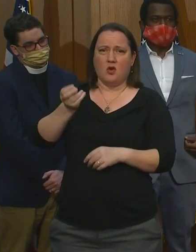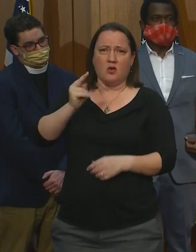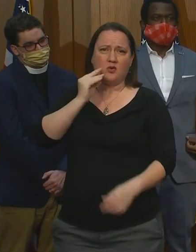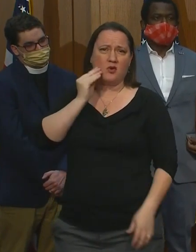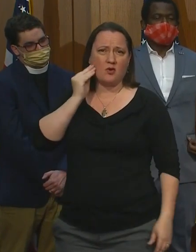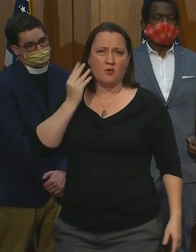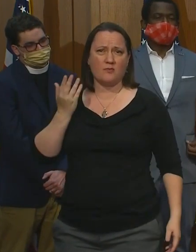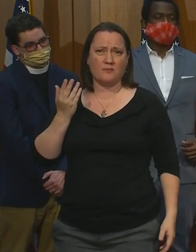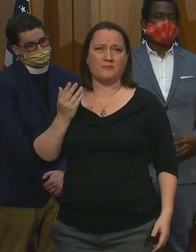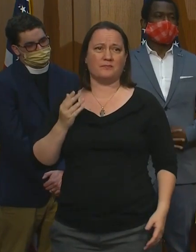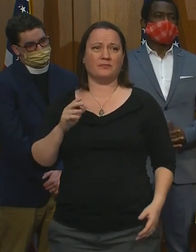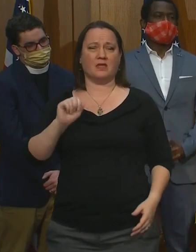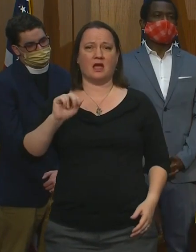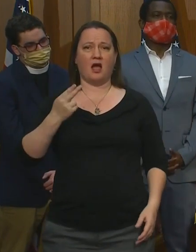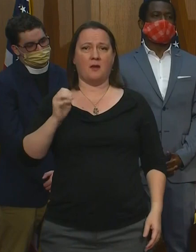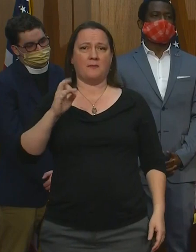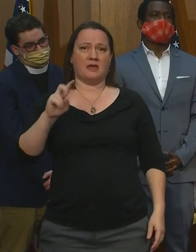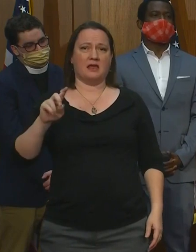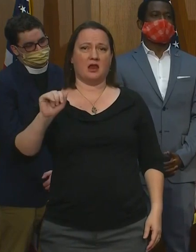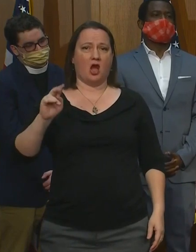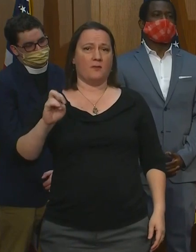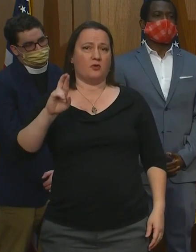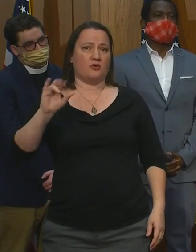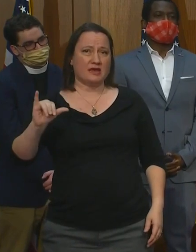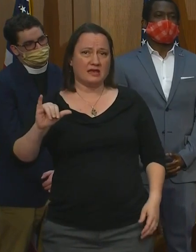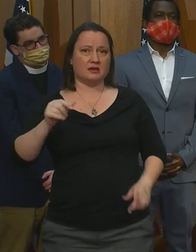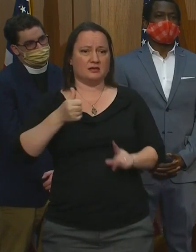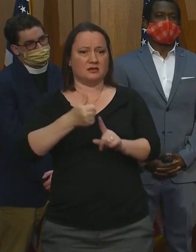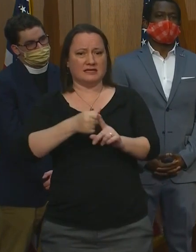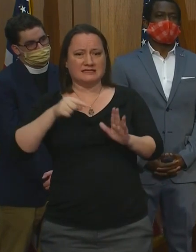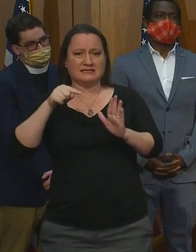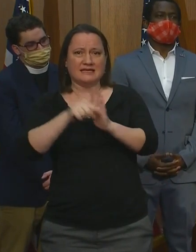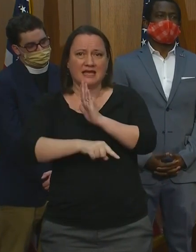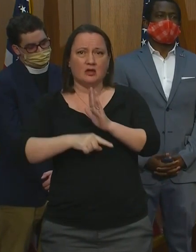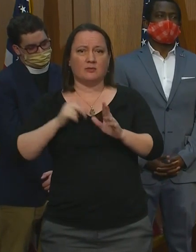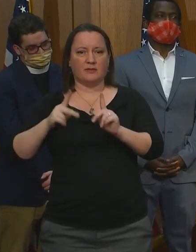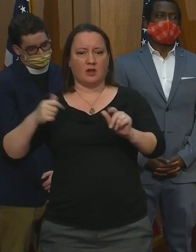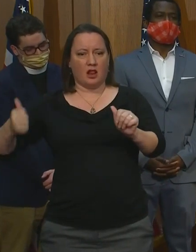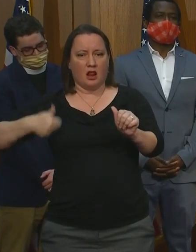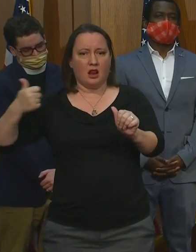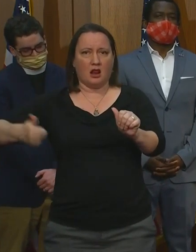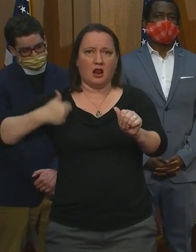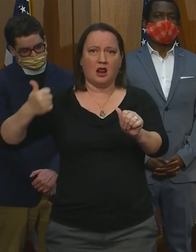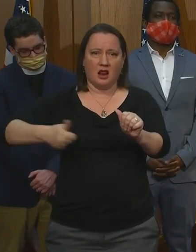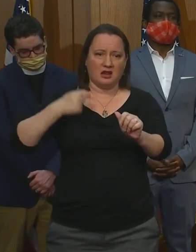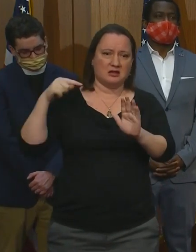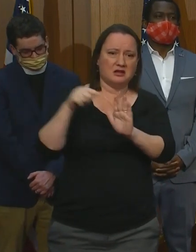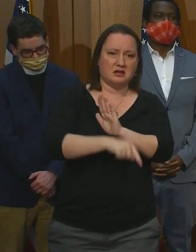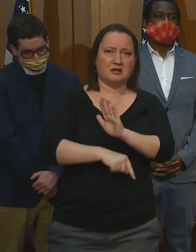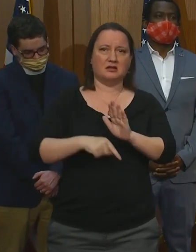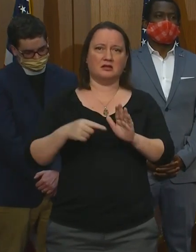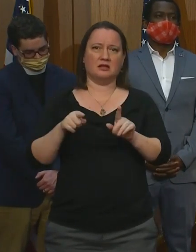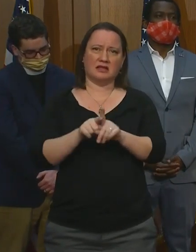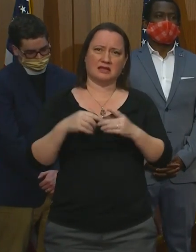BRIANNA TAYLOR. SLEEPING IN HER HOME- IN THE DEATH OF AHMED ARBOR WHO'S KILLED HUNTED DOWN